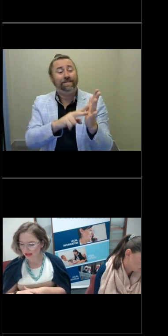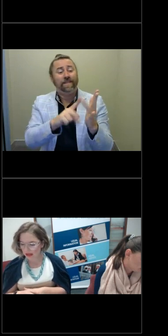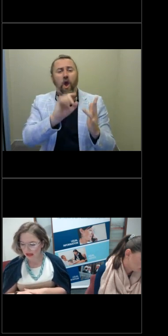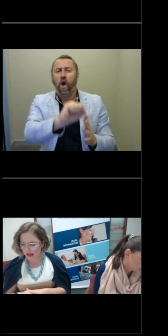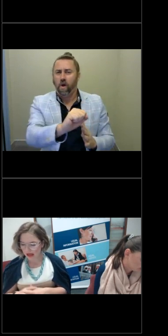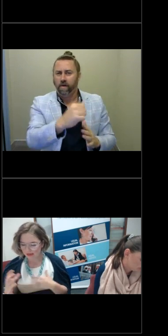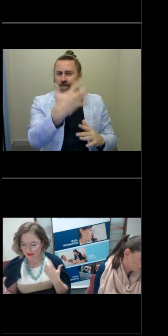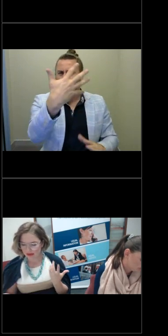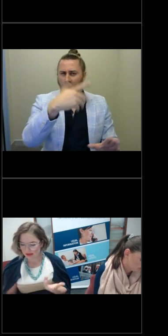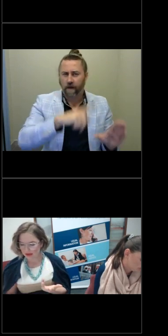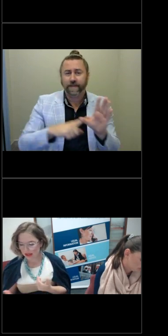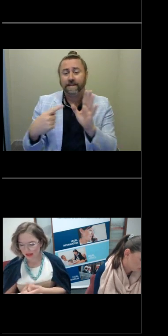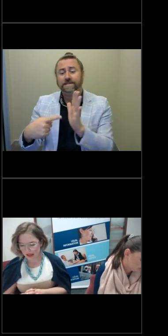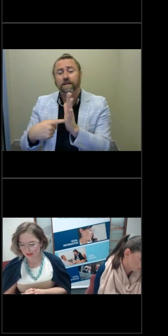years order.